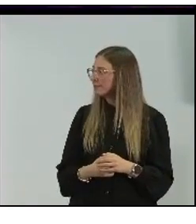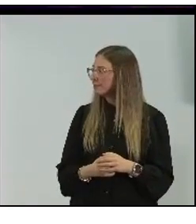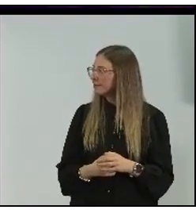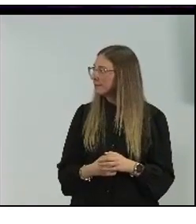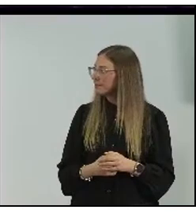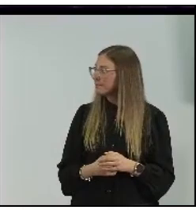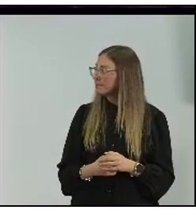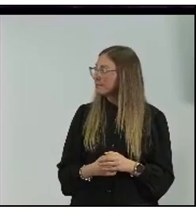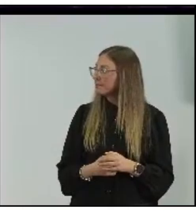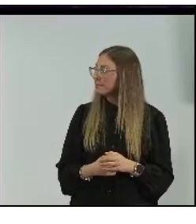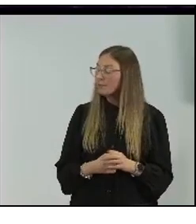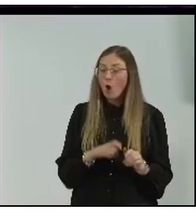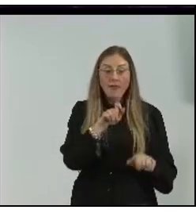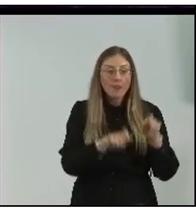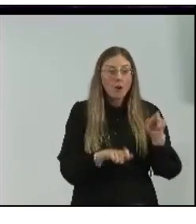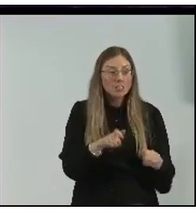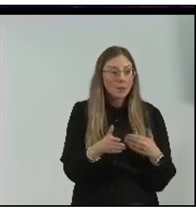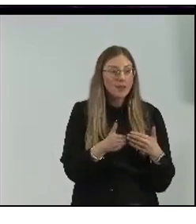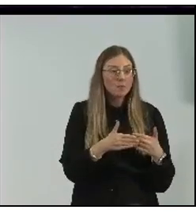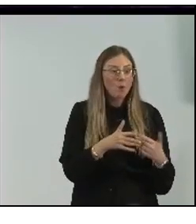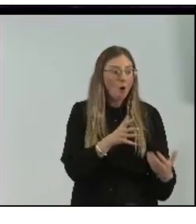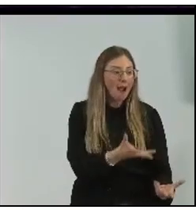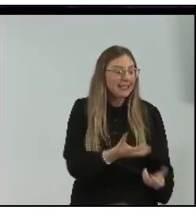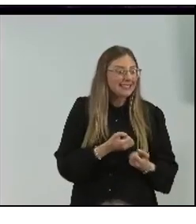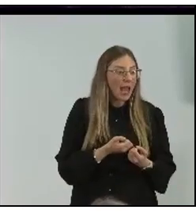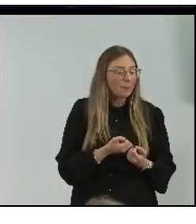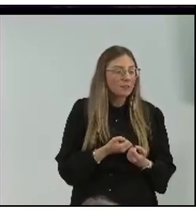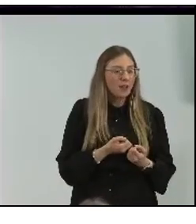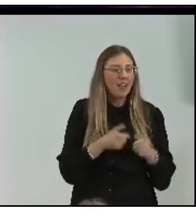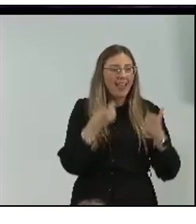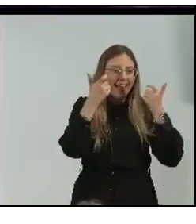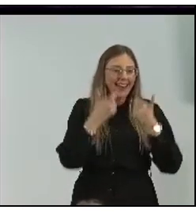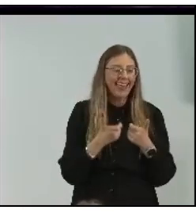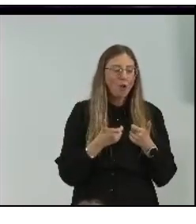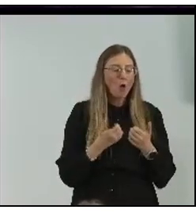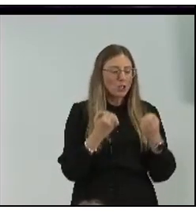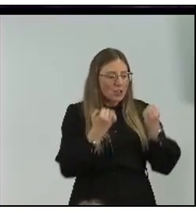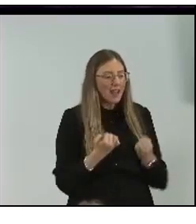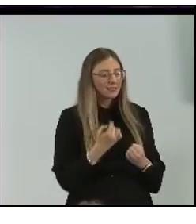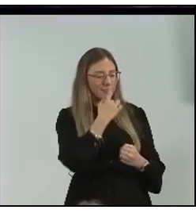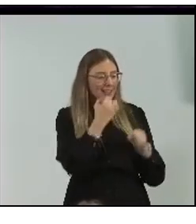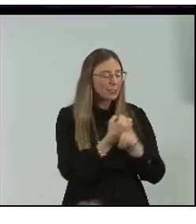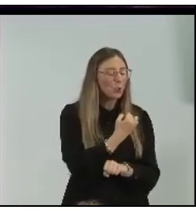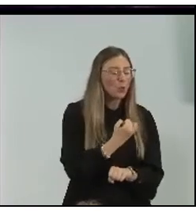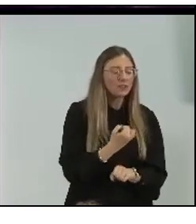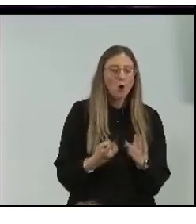they're people who are more receptive than others. And the legal team's always the first people to say, yes, we should do it. And then the production